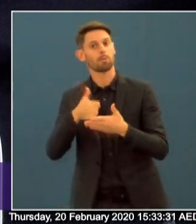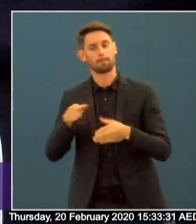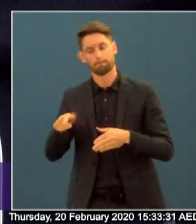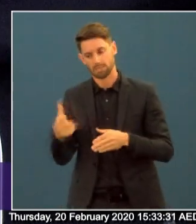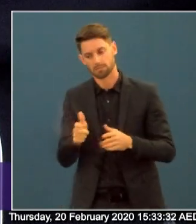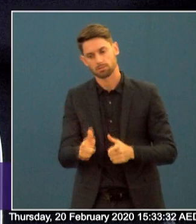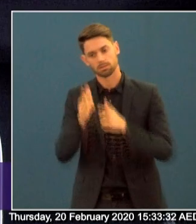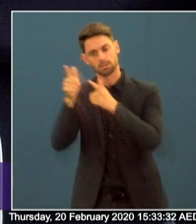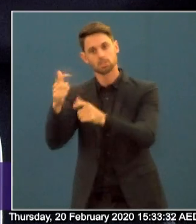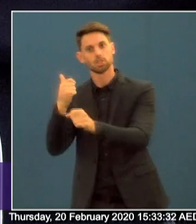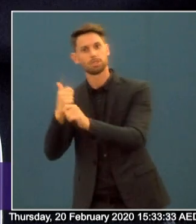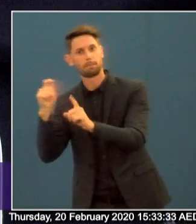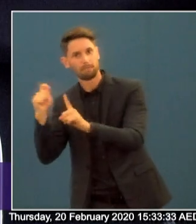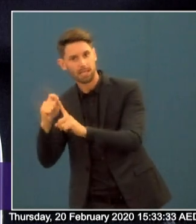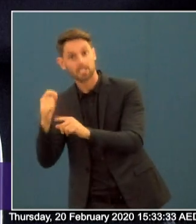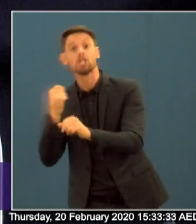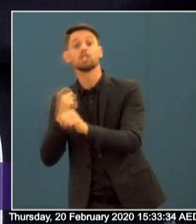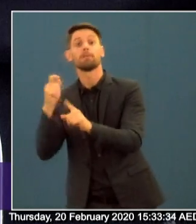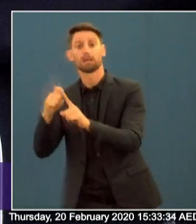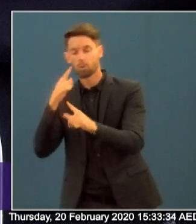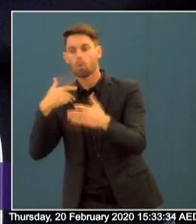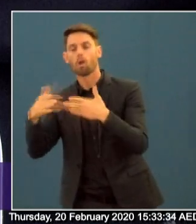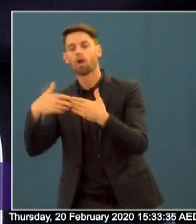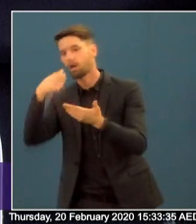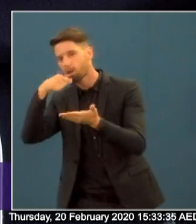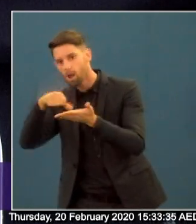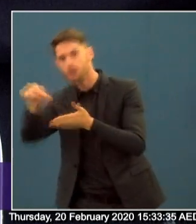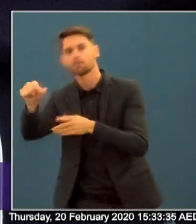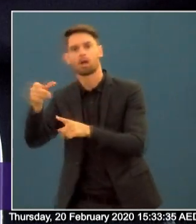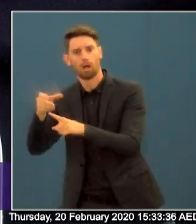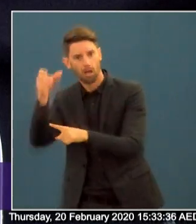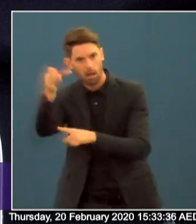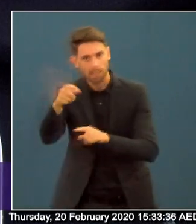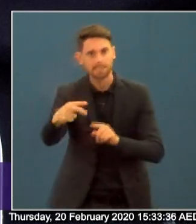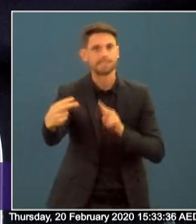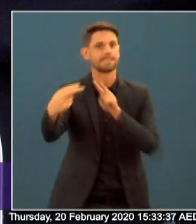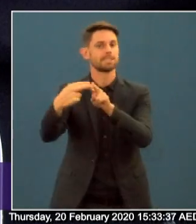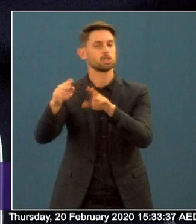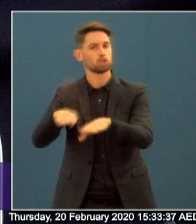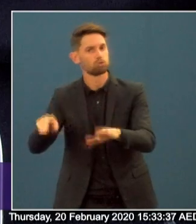to a paediatrician. And that may involve developmental paediatrician or community based health care.